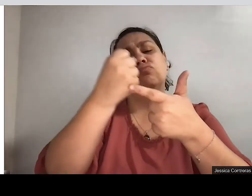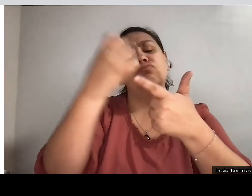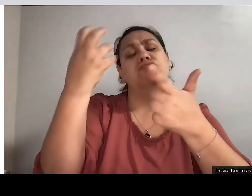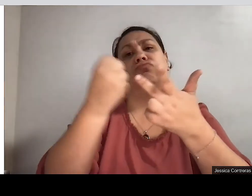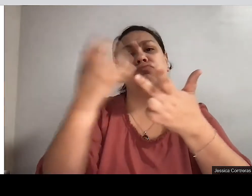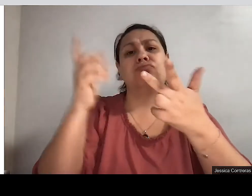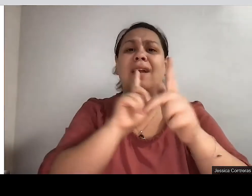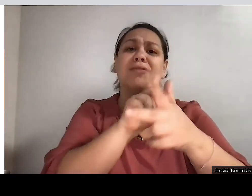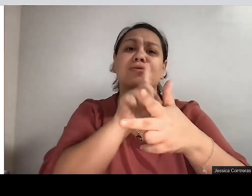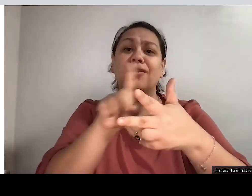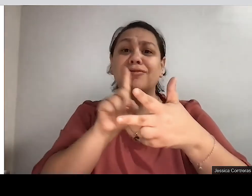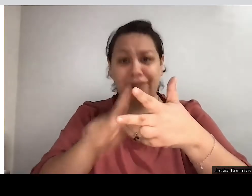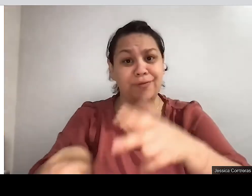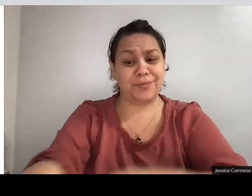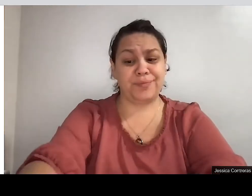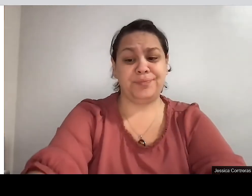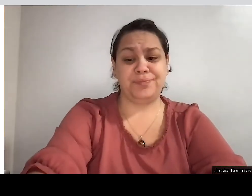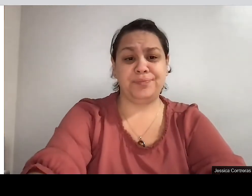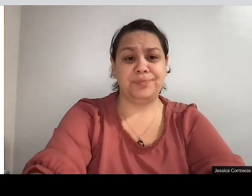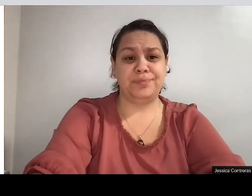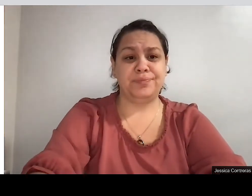I’ll expand on the findings for each research question.